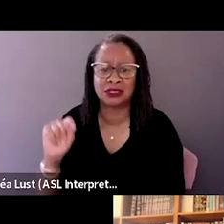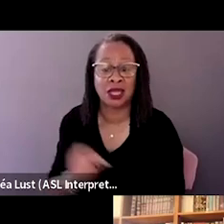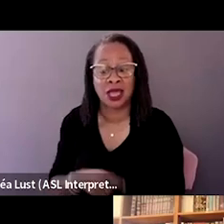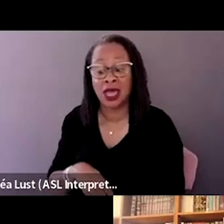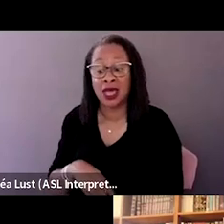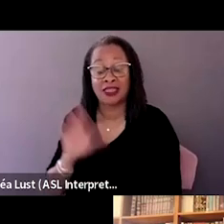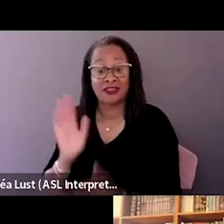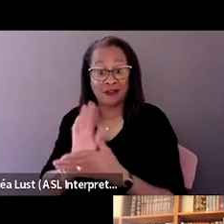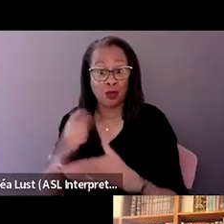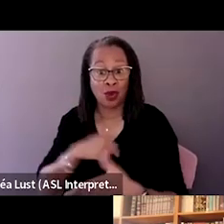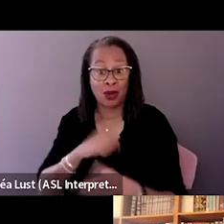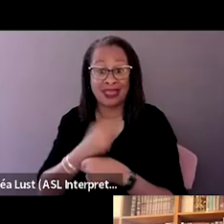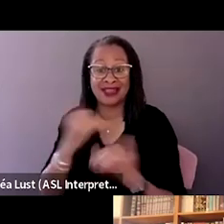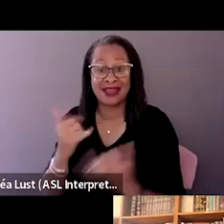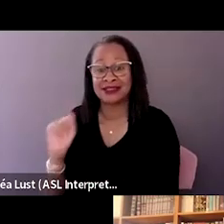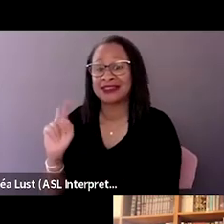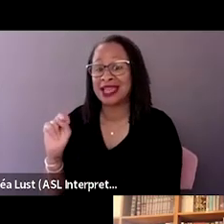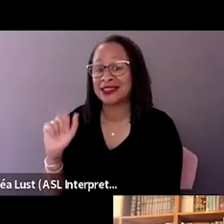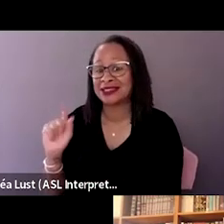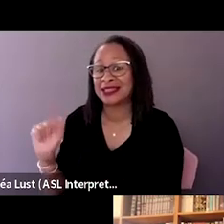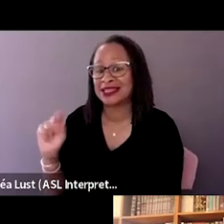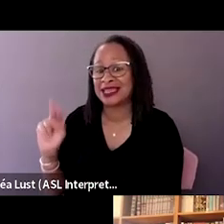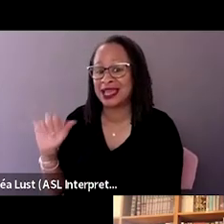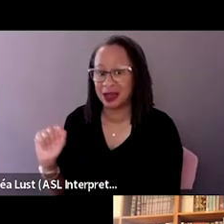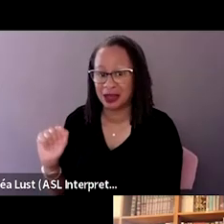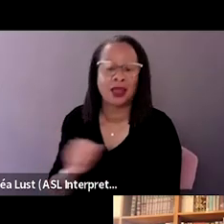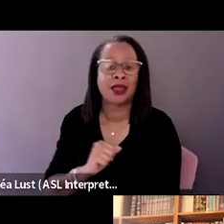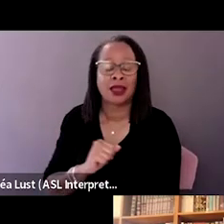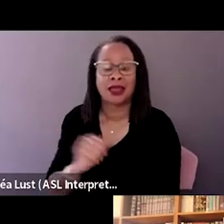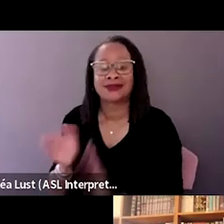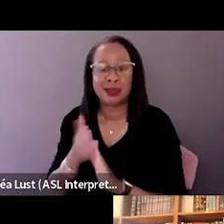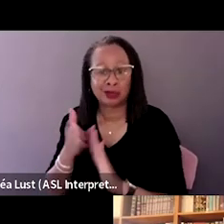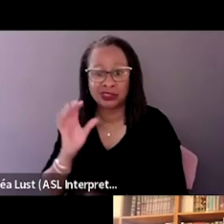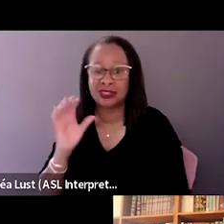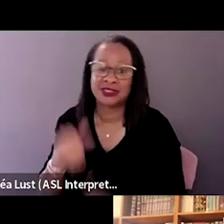of this, which is, it's observational, it's embedded documentary, it has characters.